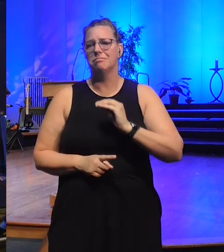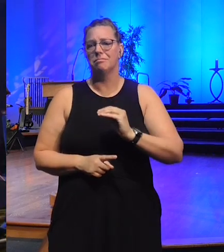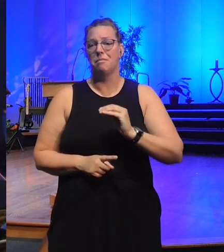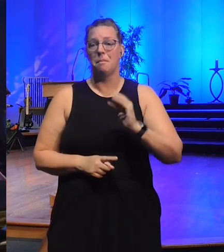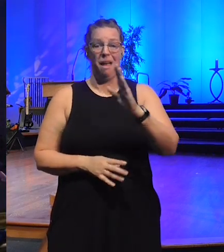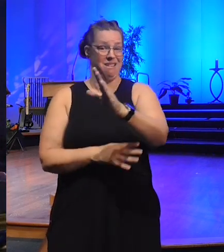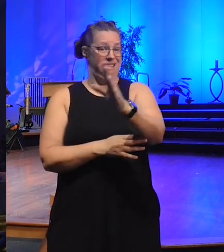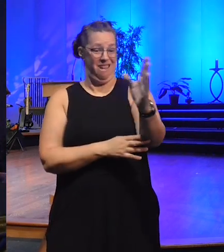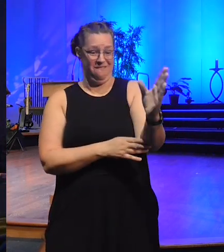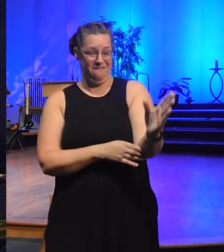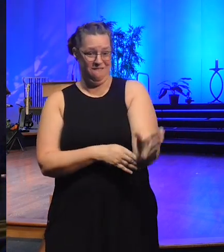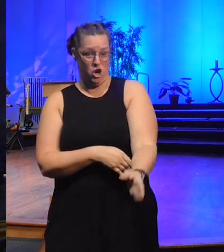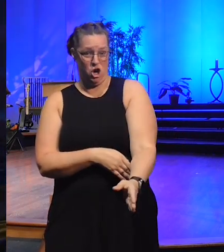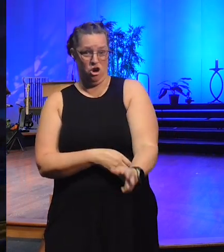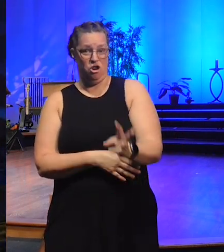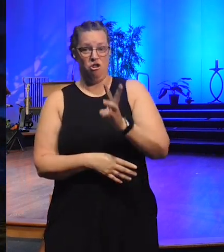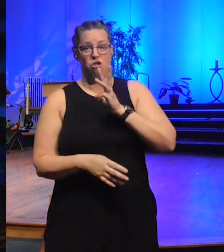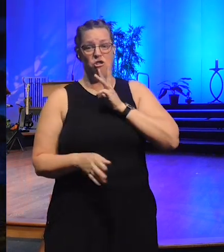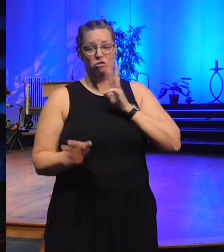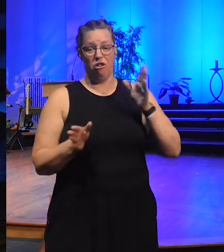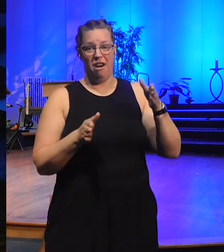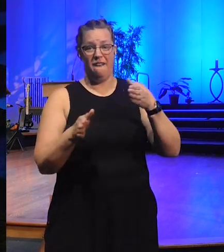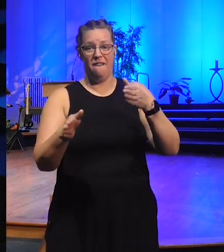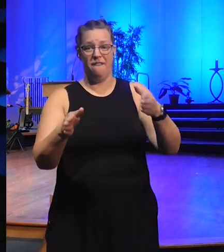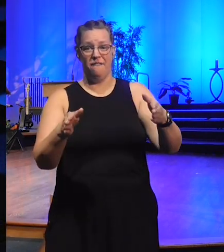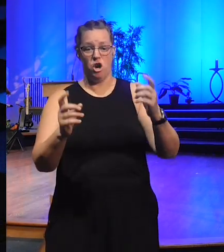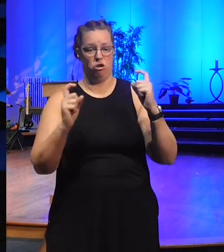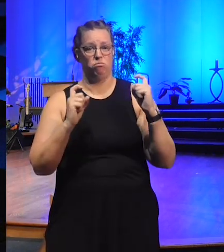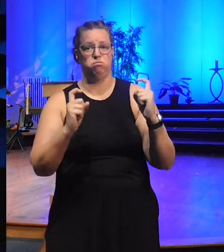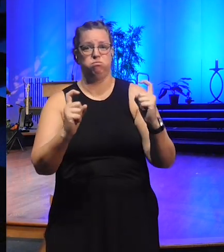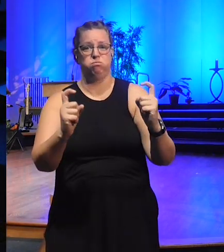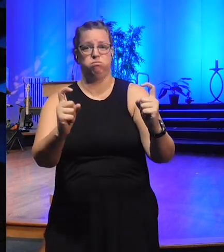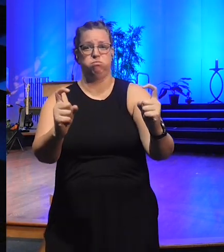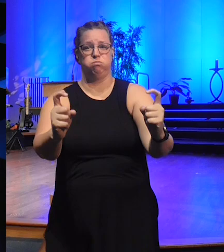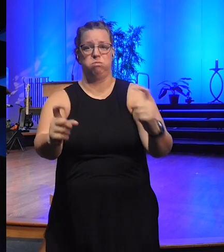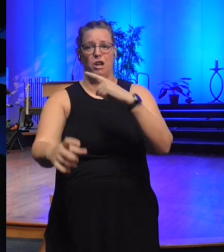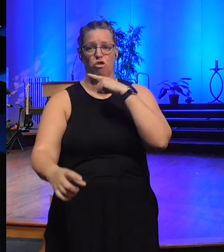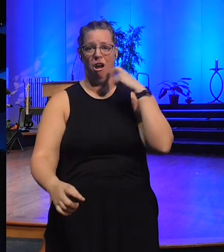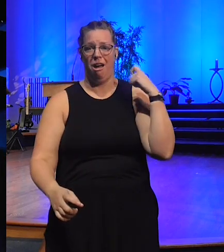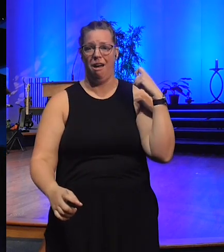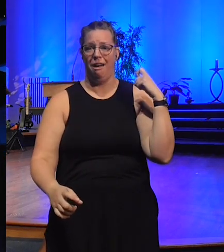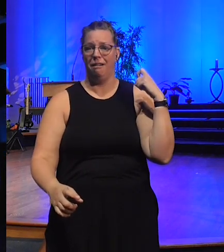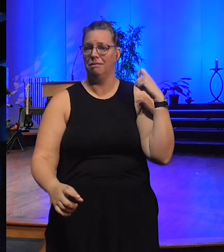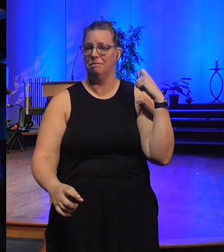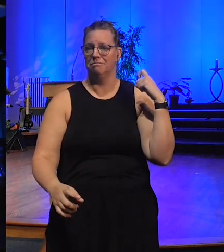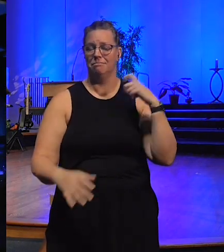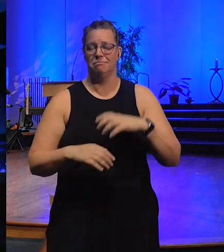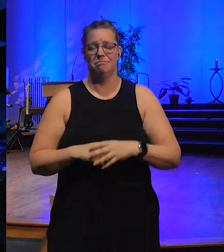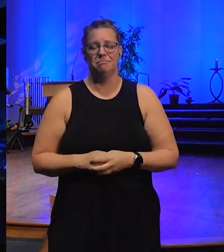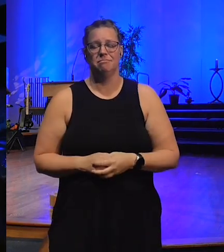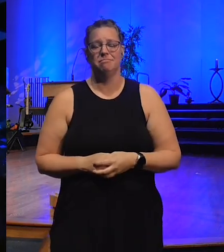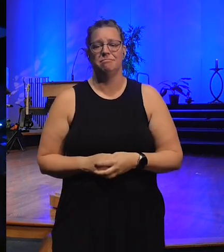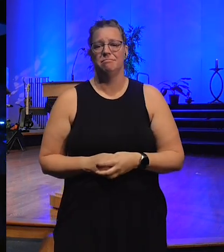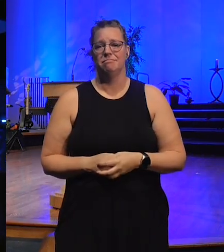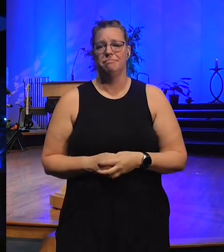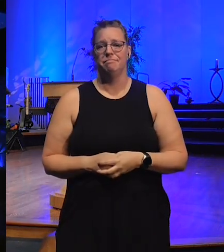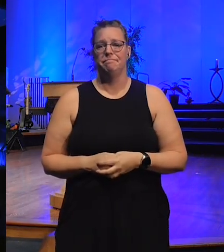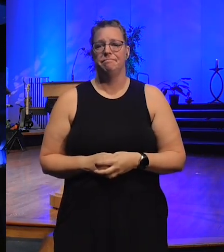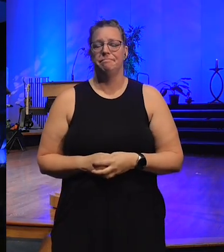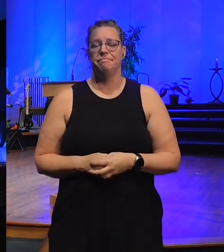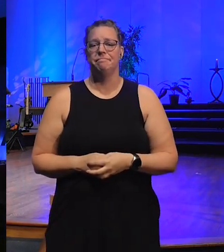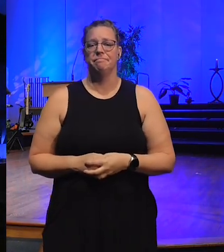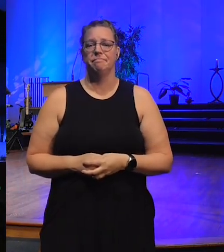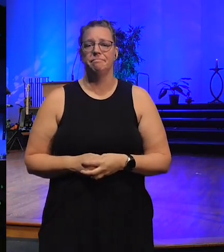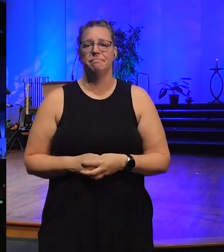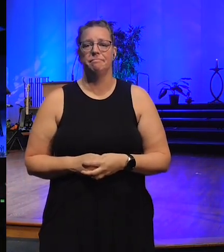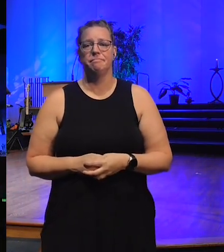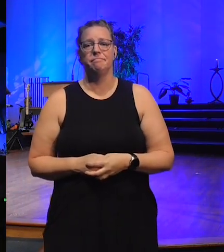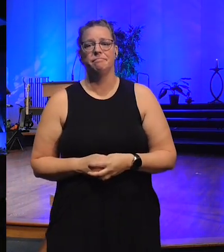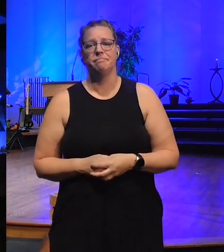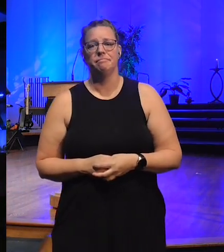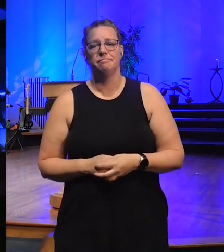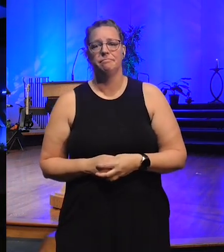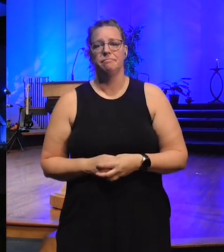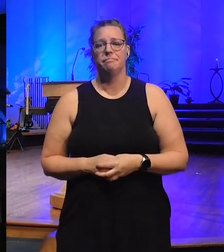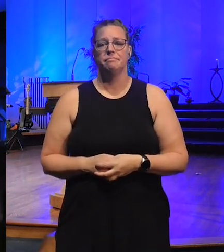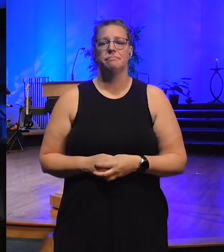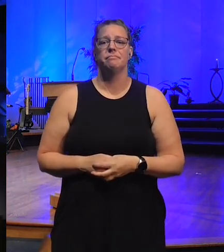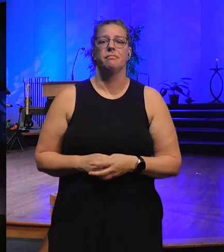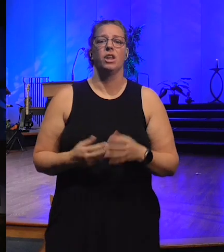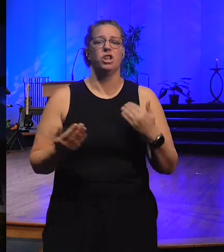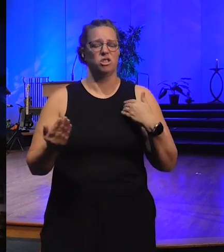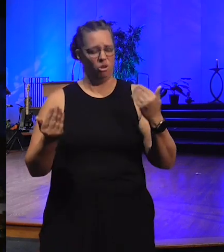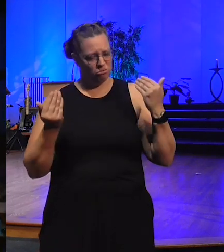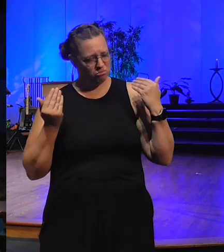dry the Deep de best part of